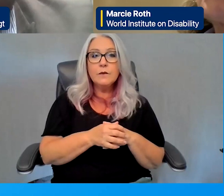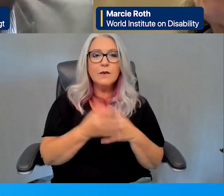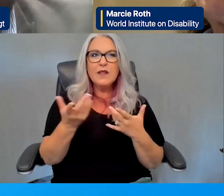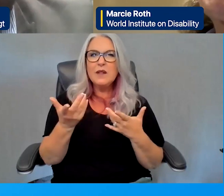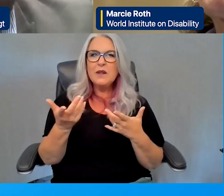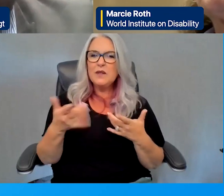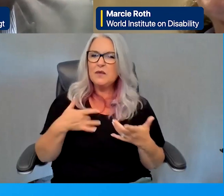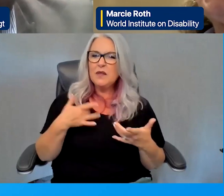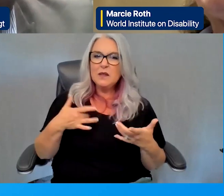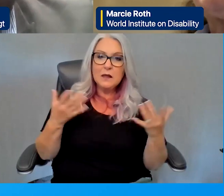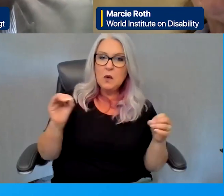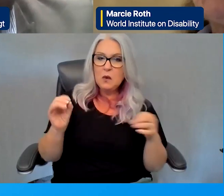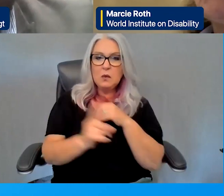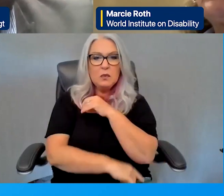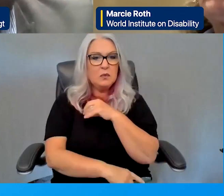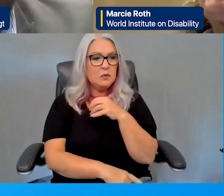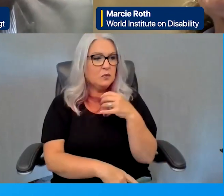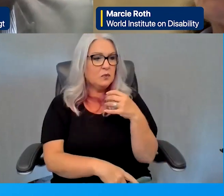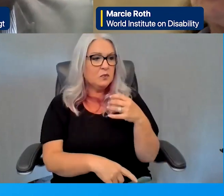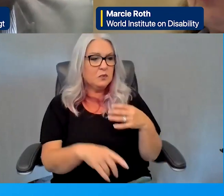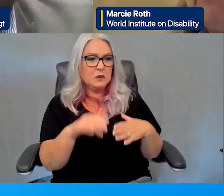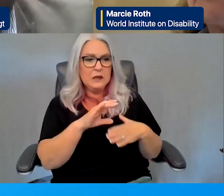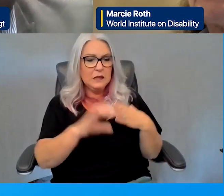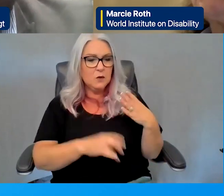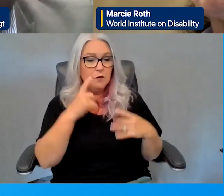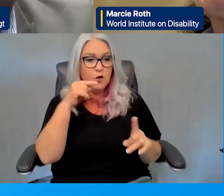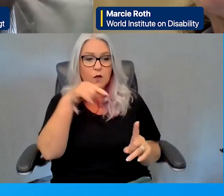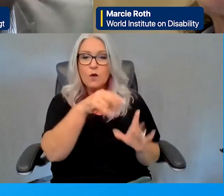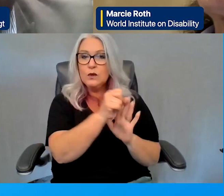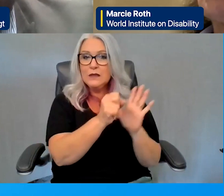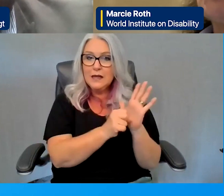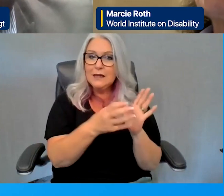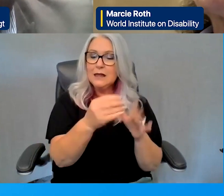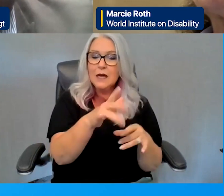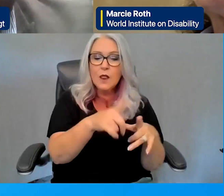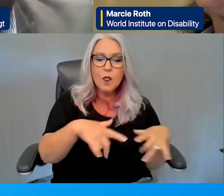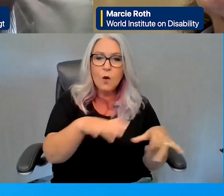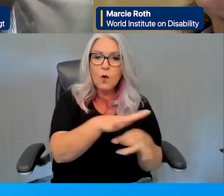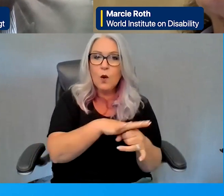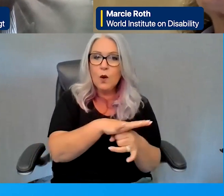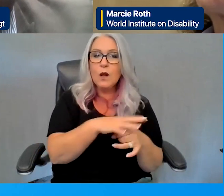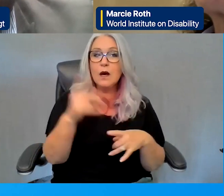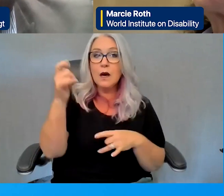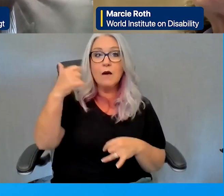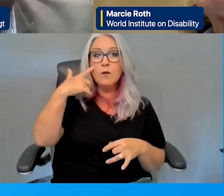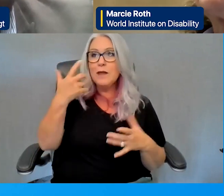for those states and local Governments who are receiving